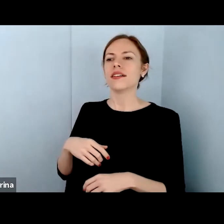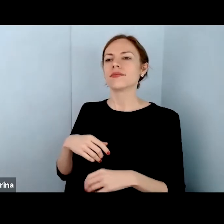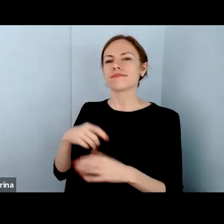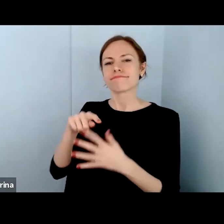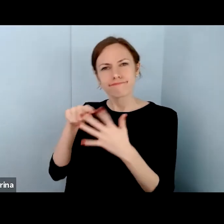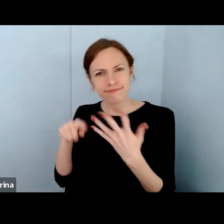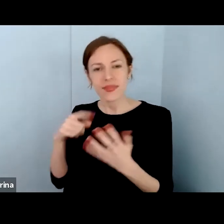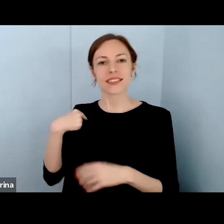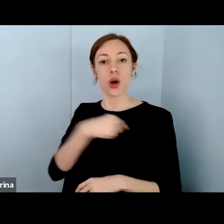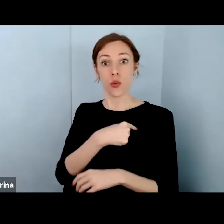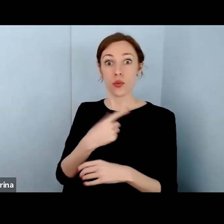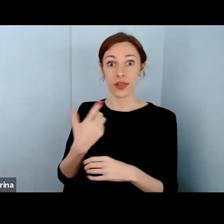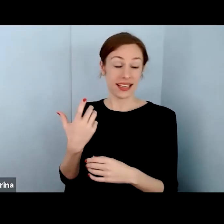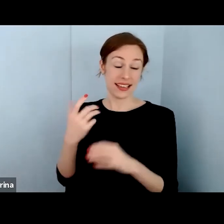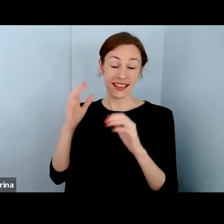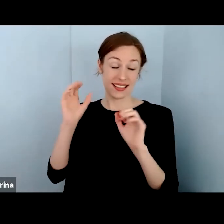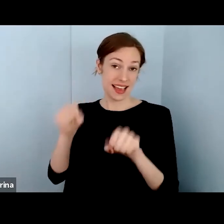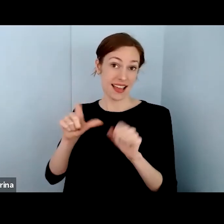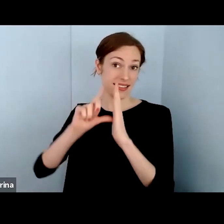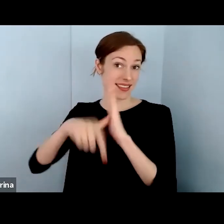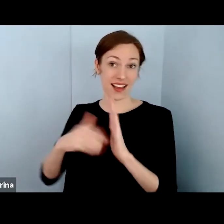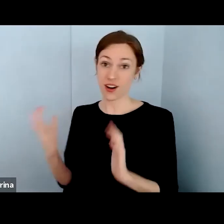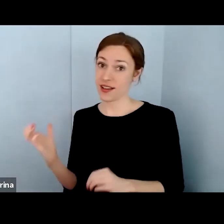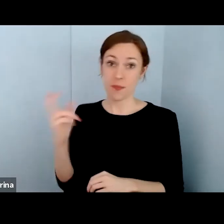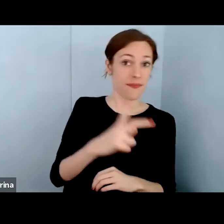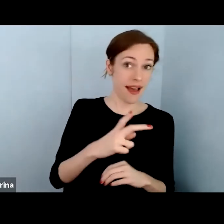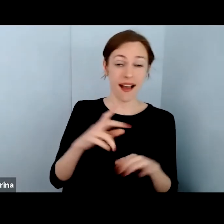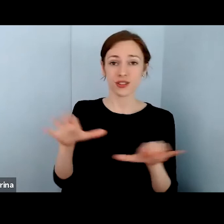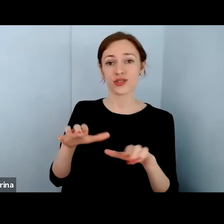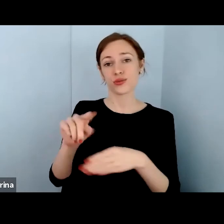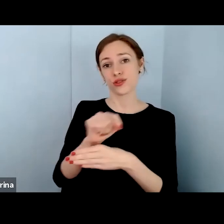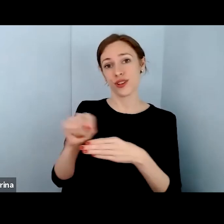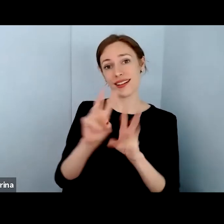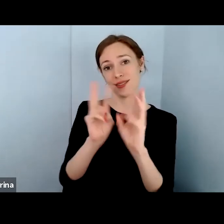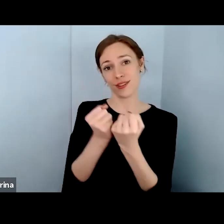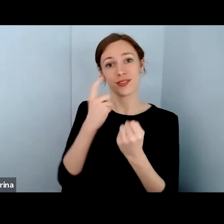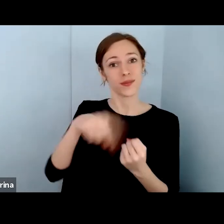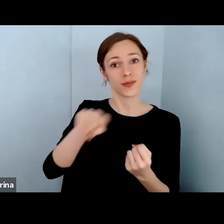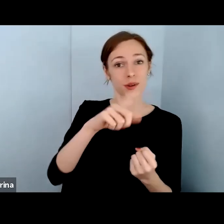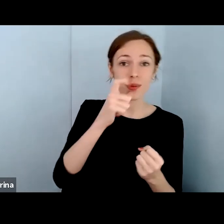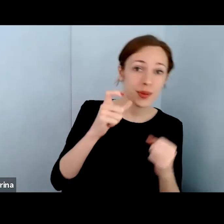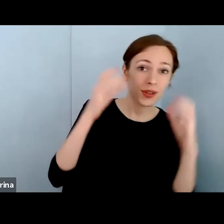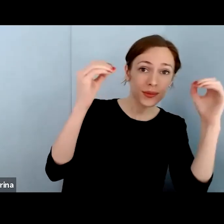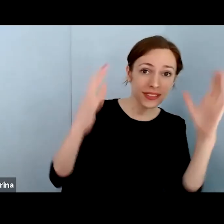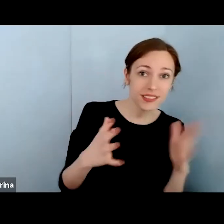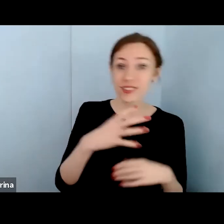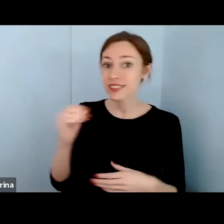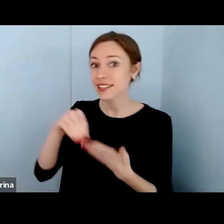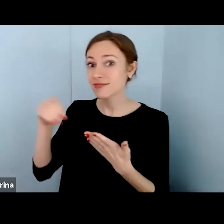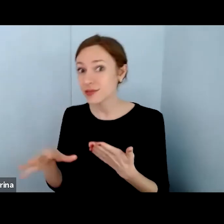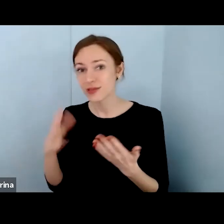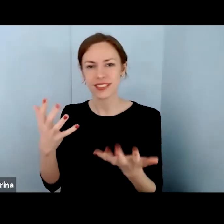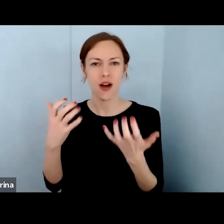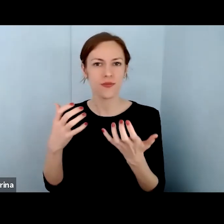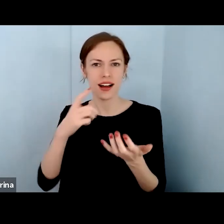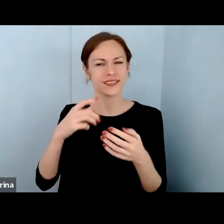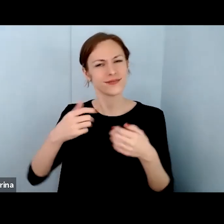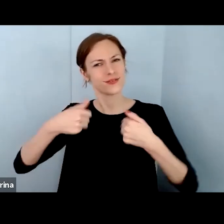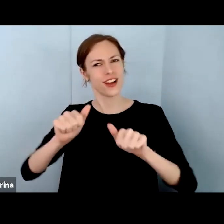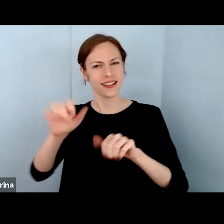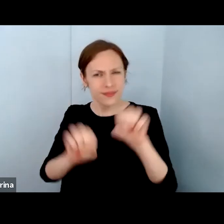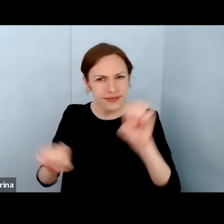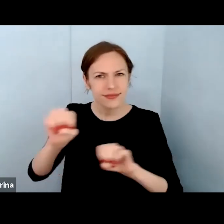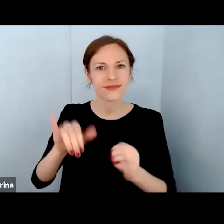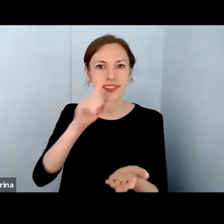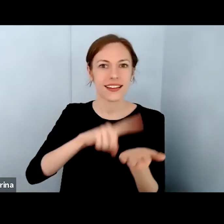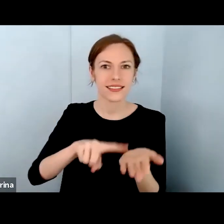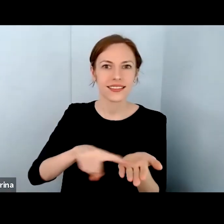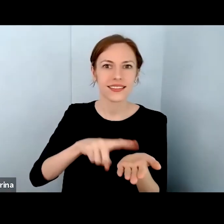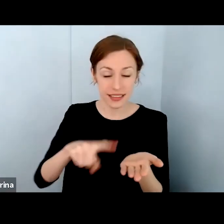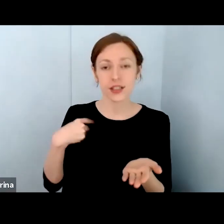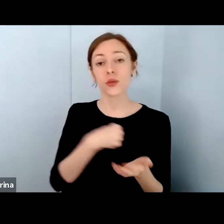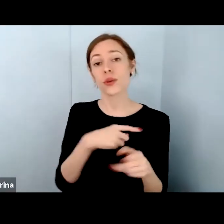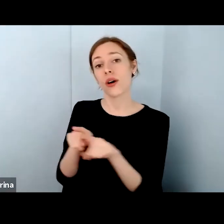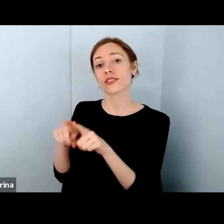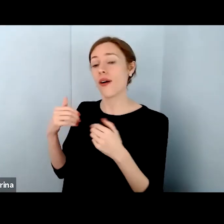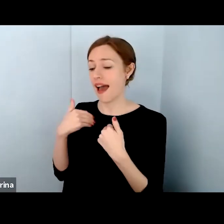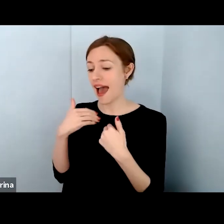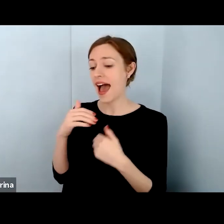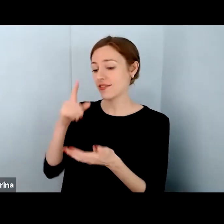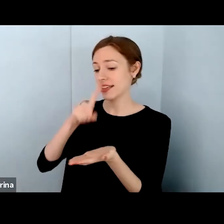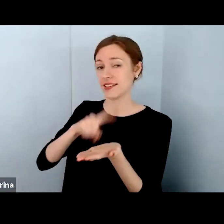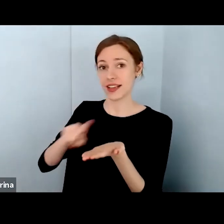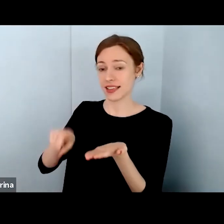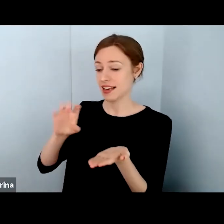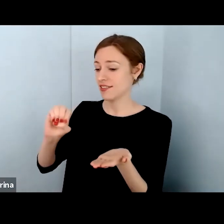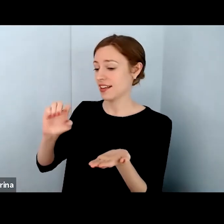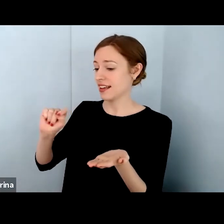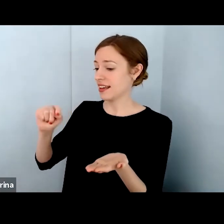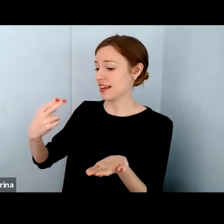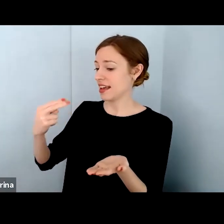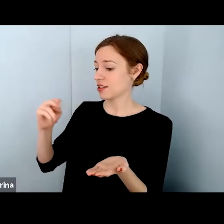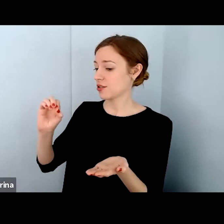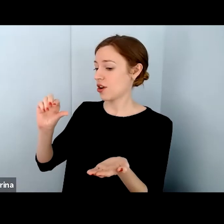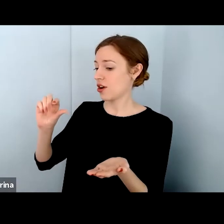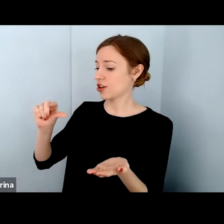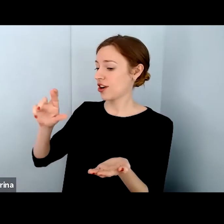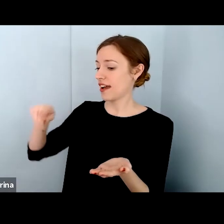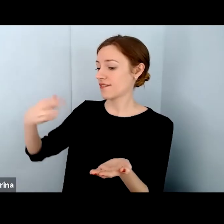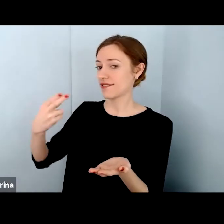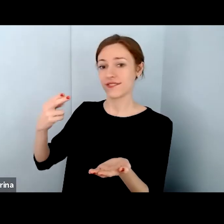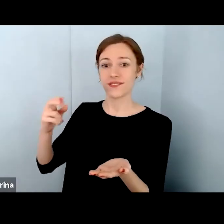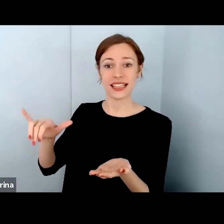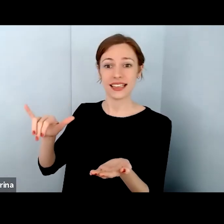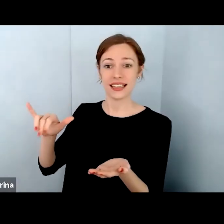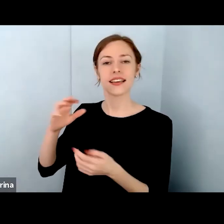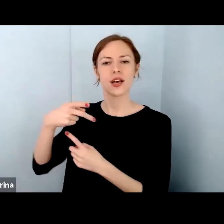that want to learn how to do this work very specifically sort of the nuts and bolts and we also have a investigative digital ethnography primer on media manipulation.org that lays it out really clearly about how do you set up your browser, how do you